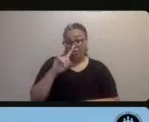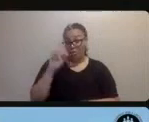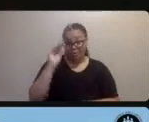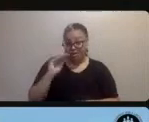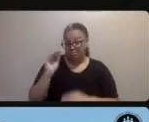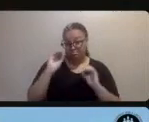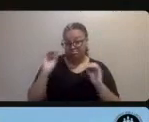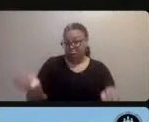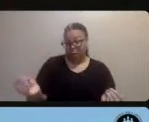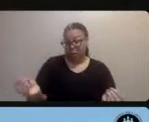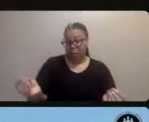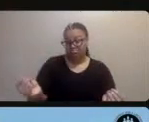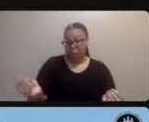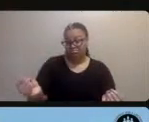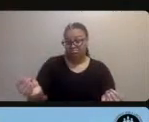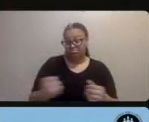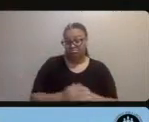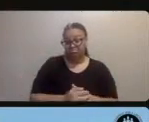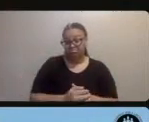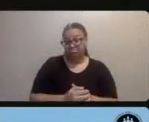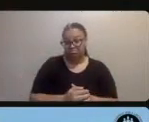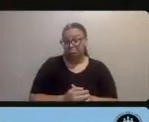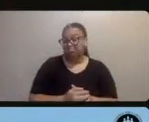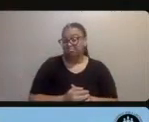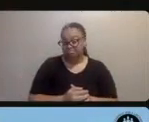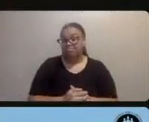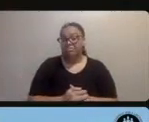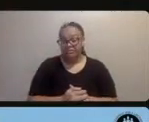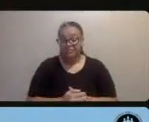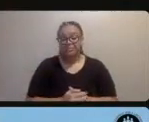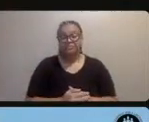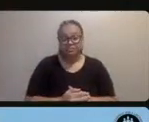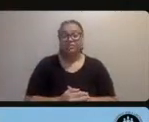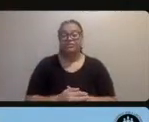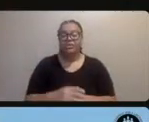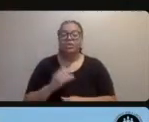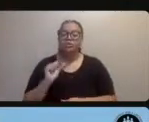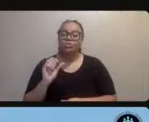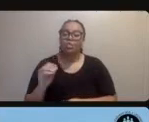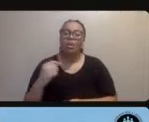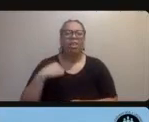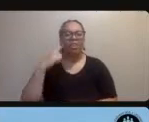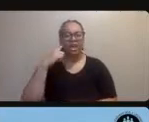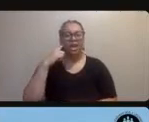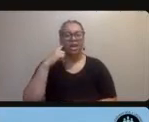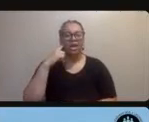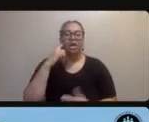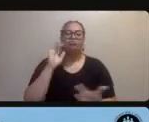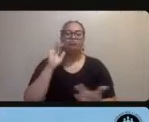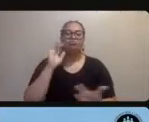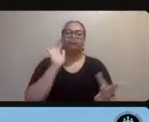SPEAK FROM MY EXPERIENCE THAT WE HAVEN'T BEEN ENGAGED.